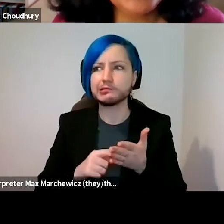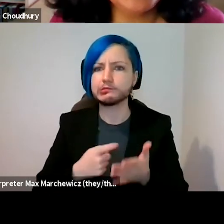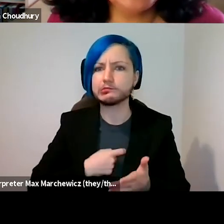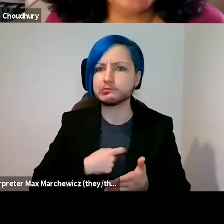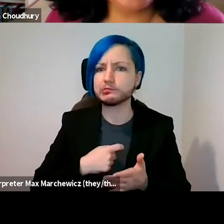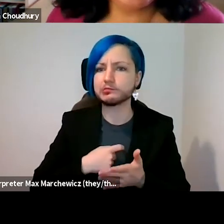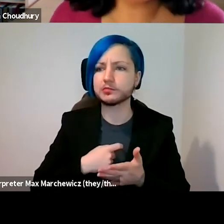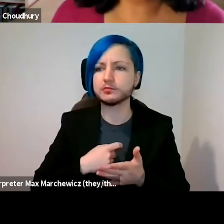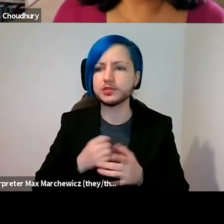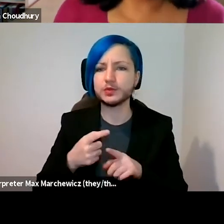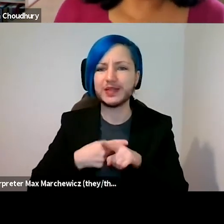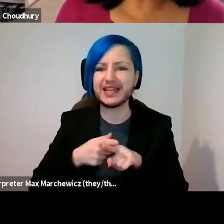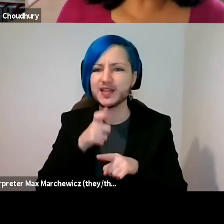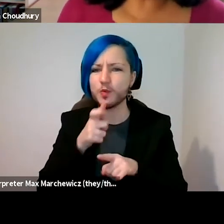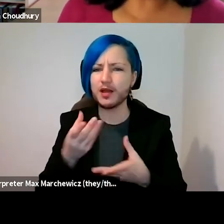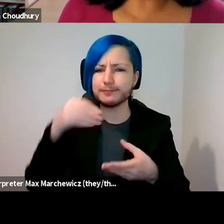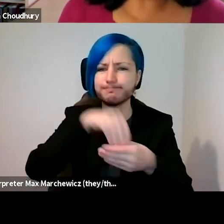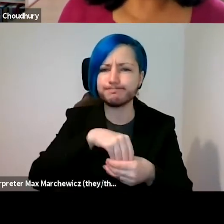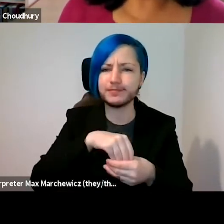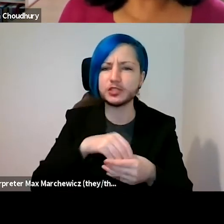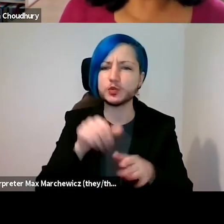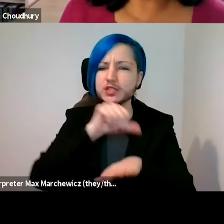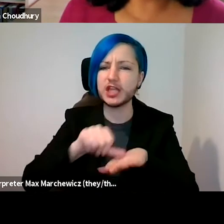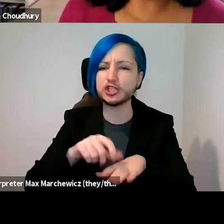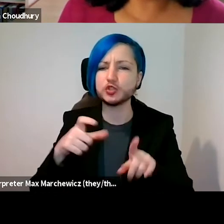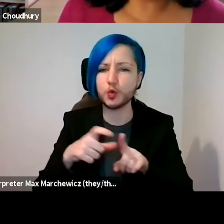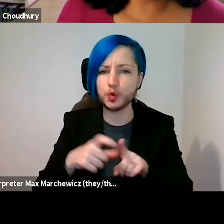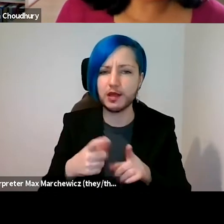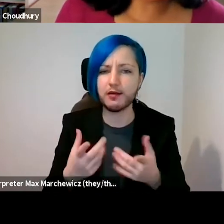in The Surgeon's Daughter. A journal entry in 1827 reads,